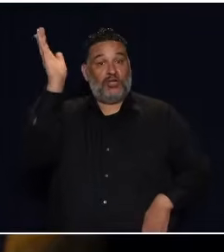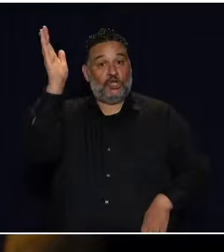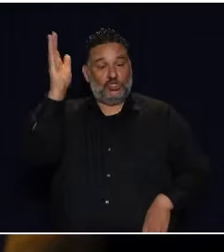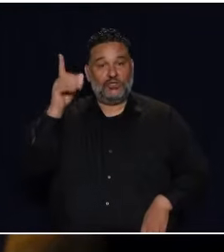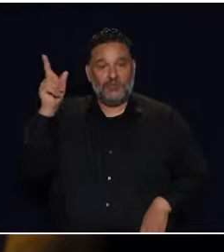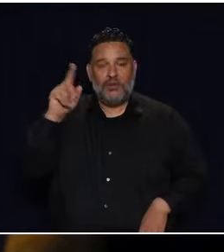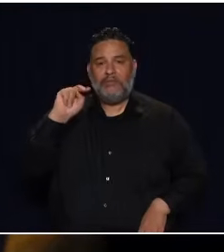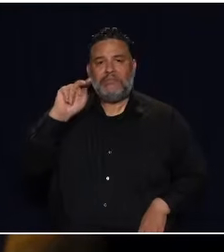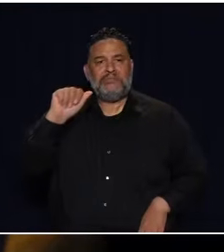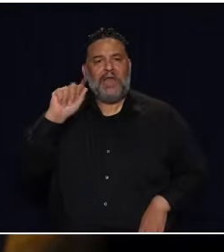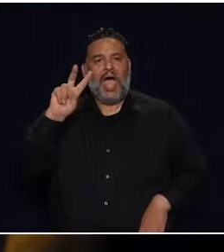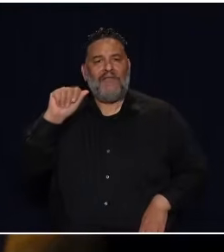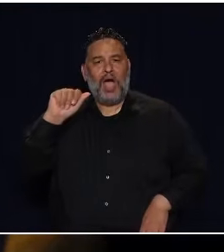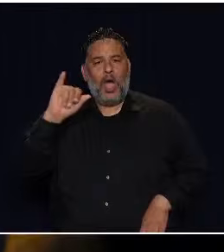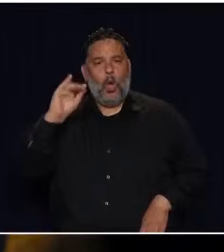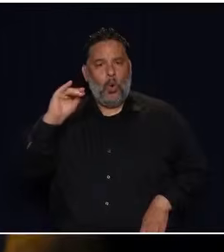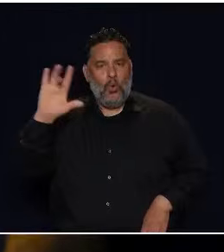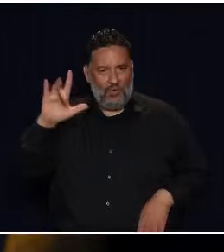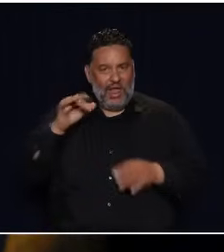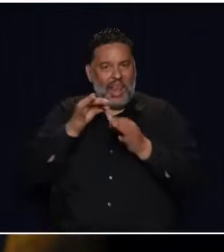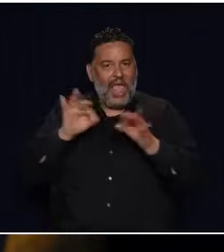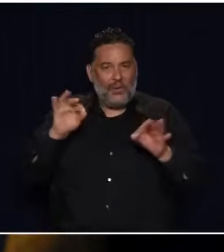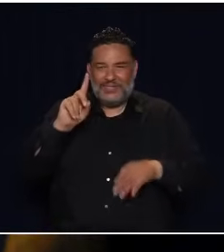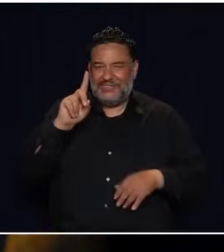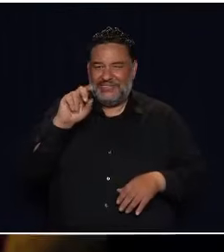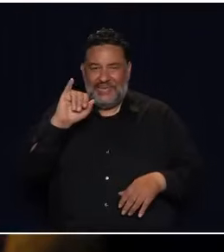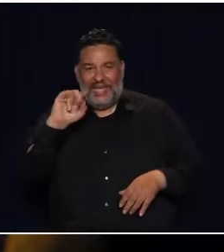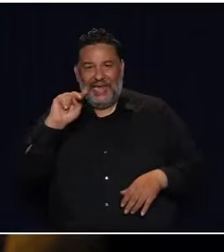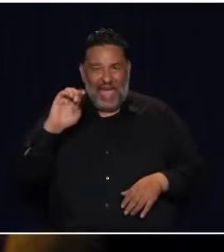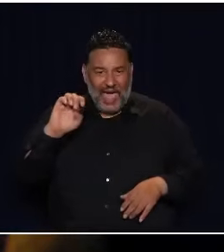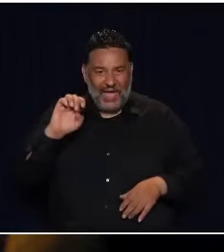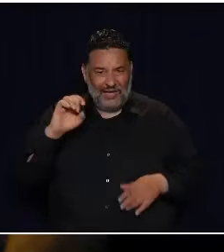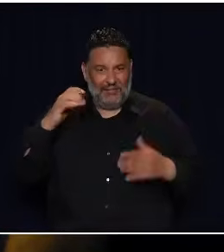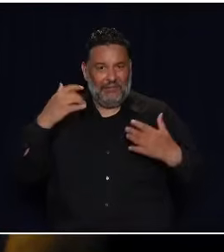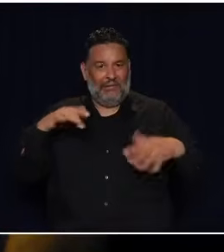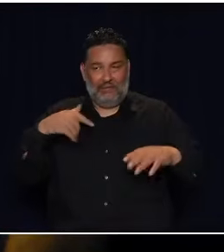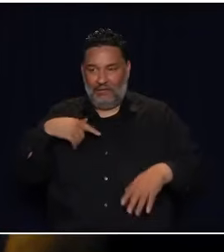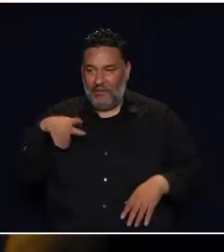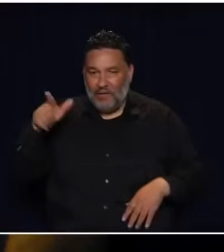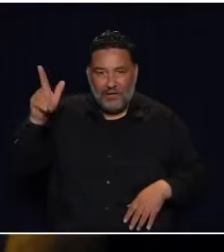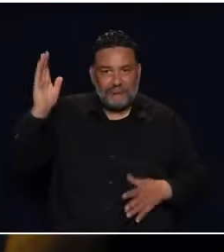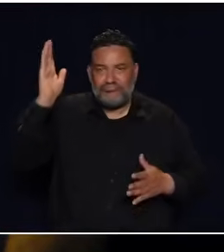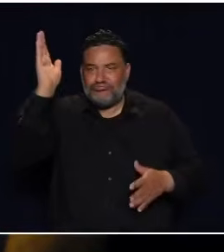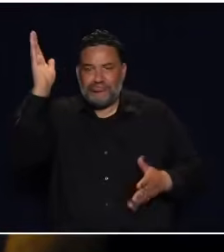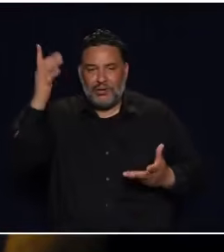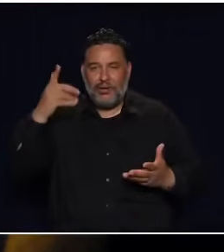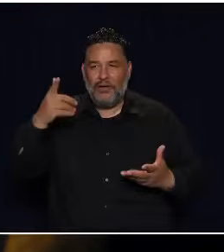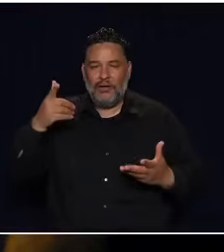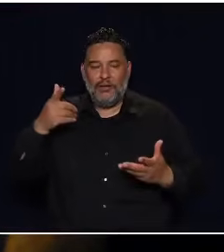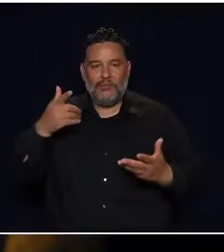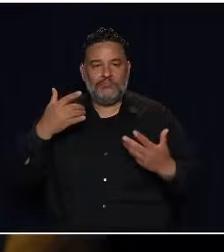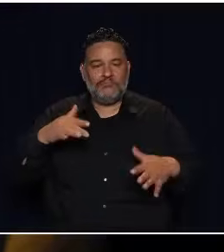I WATCHED PRESENTATIONS BEING